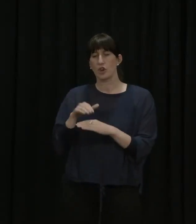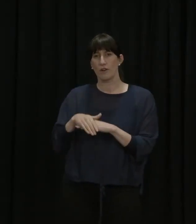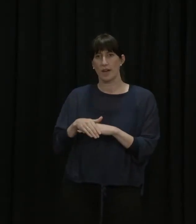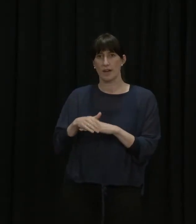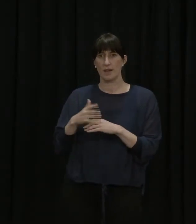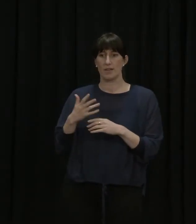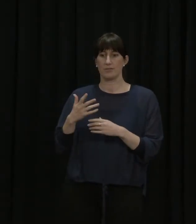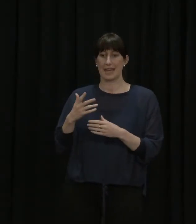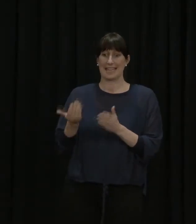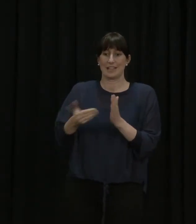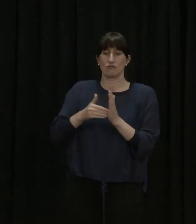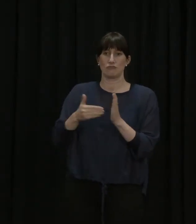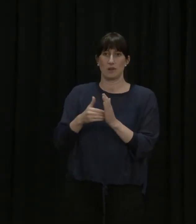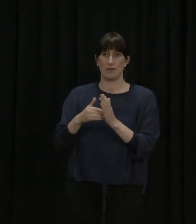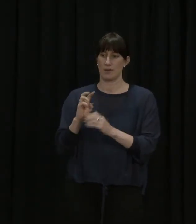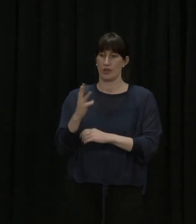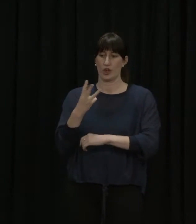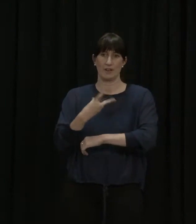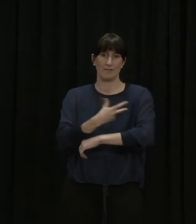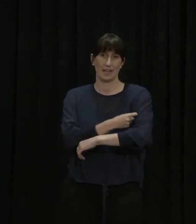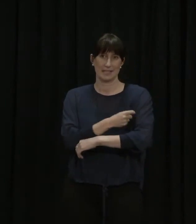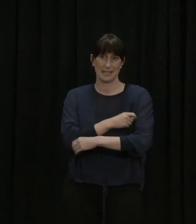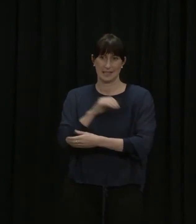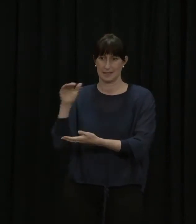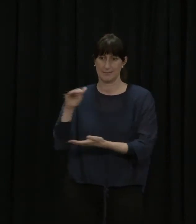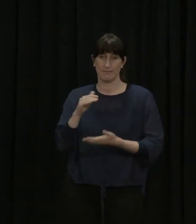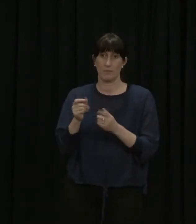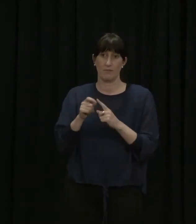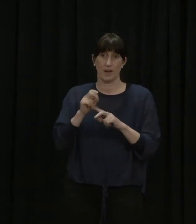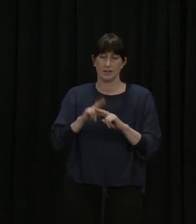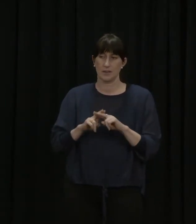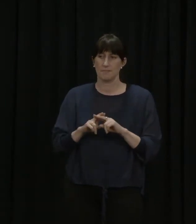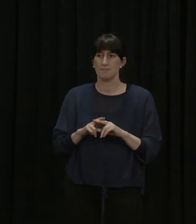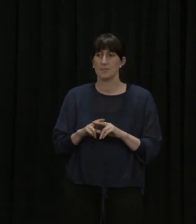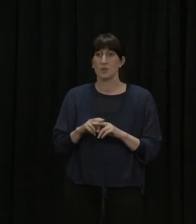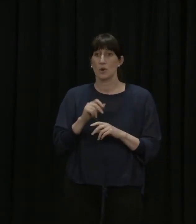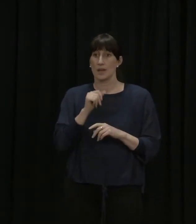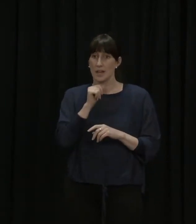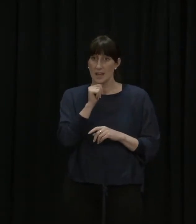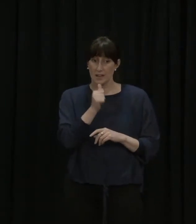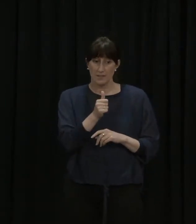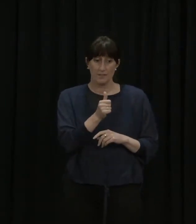remember what the decision was.